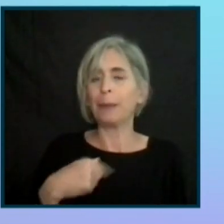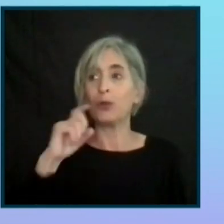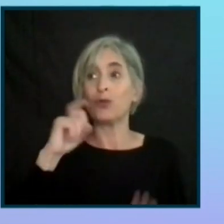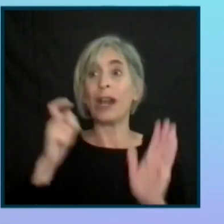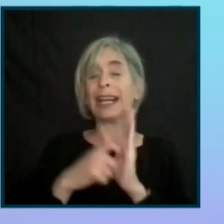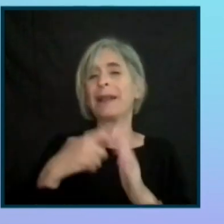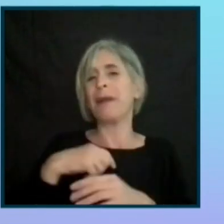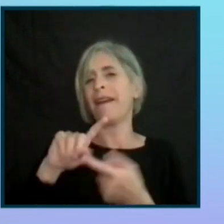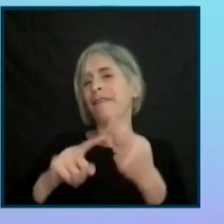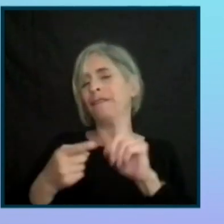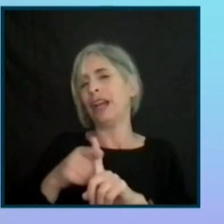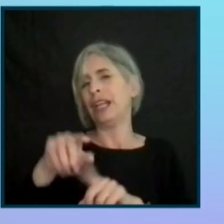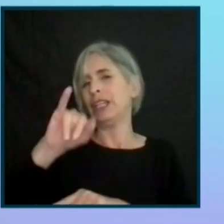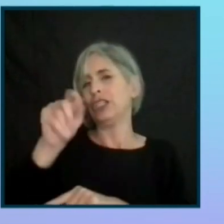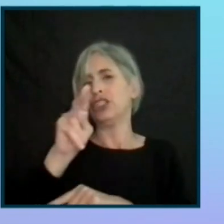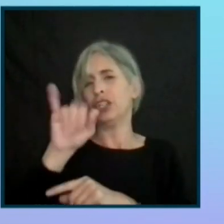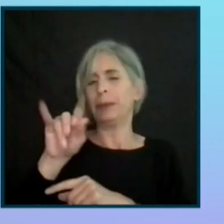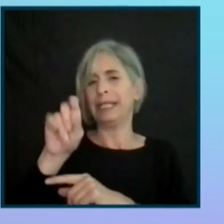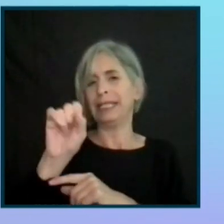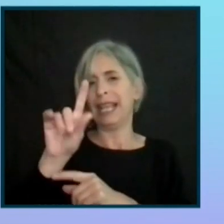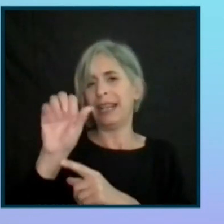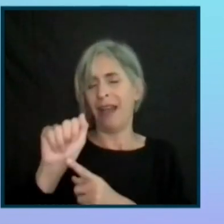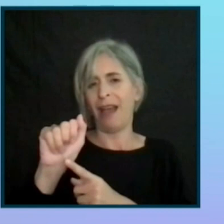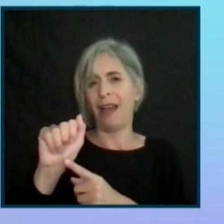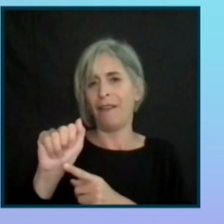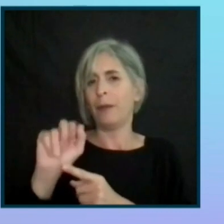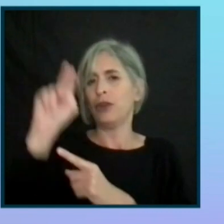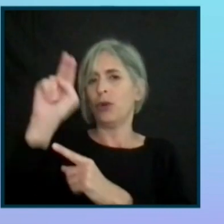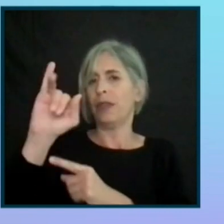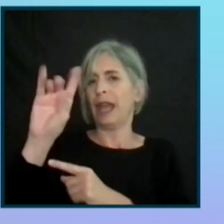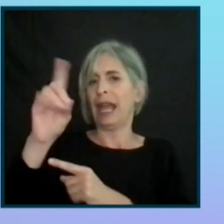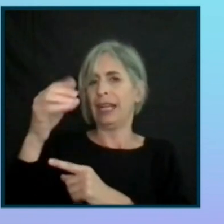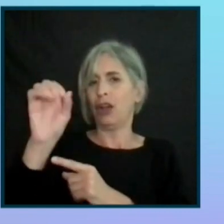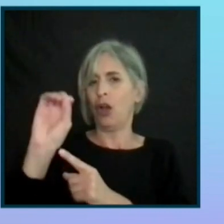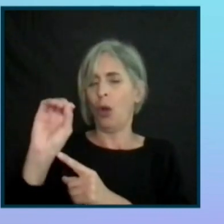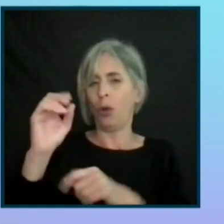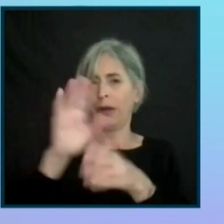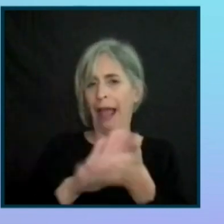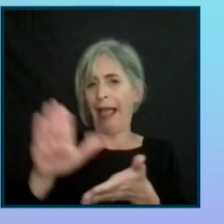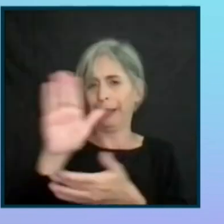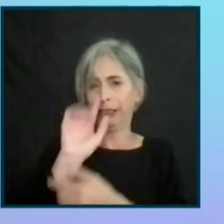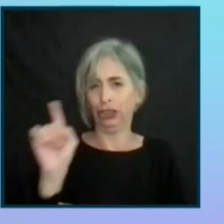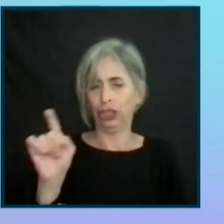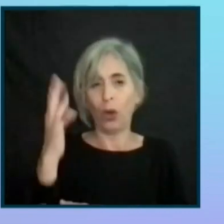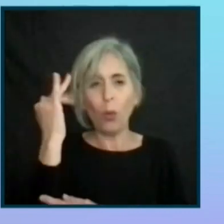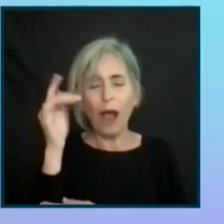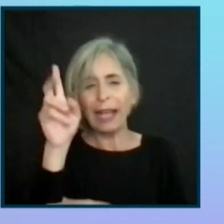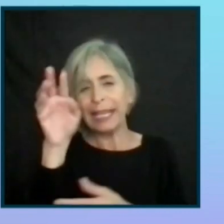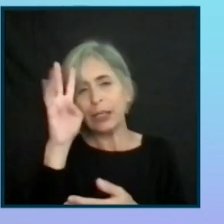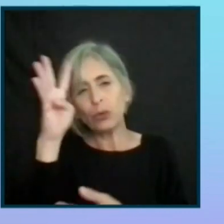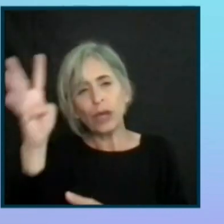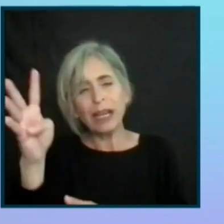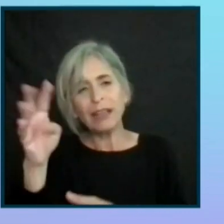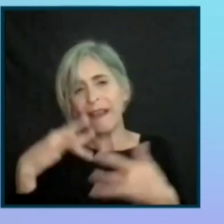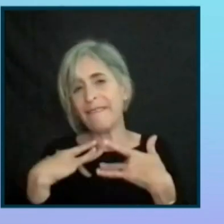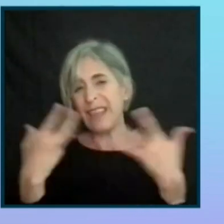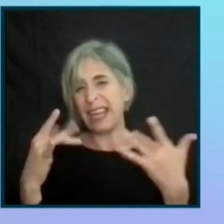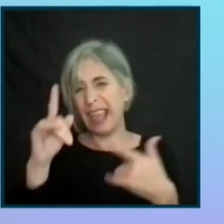Jeremy Sater from the North Idaho College, because he created an event and I think we can,